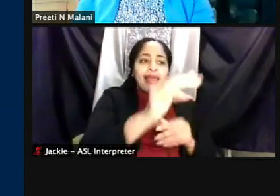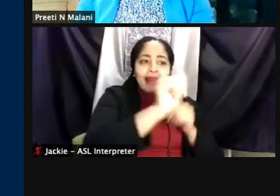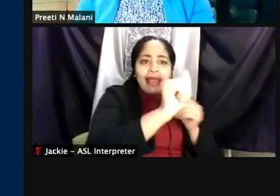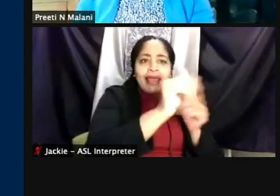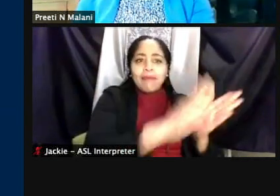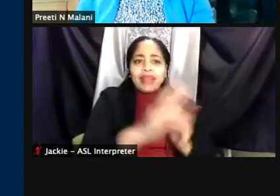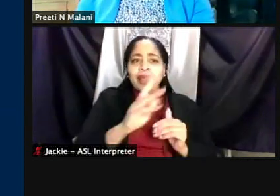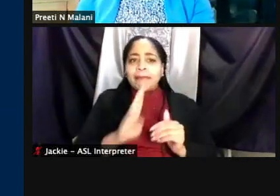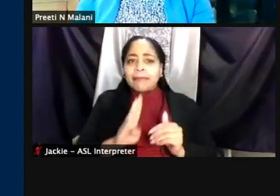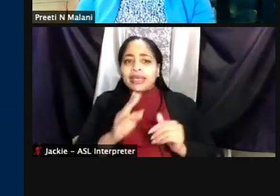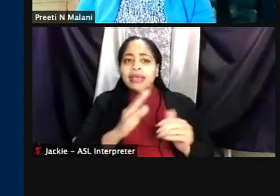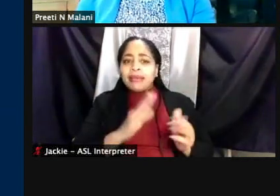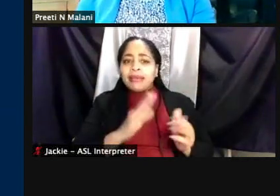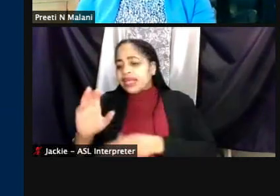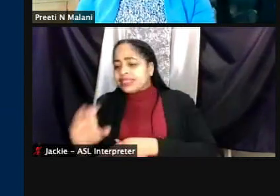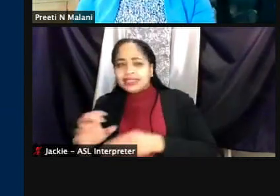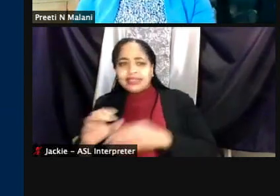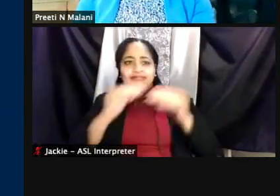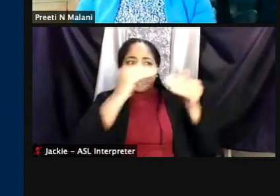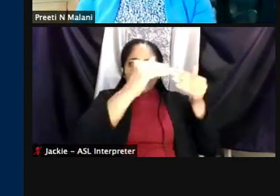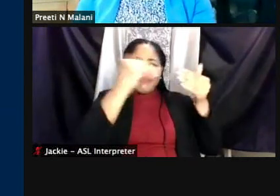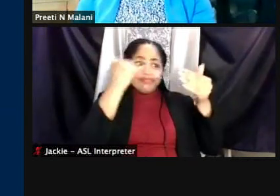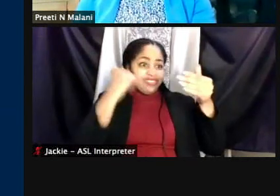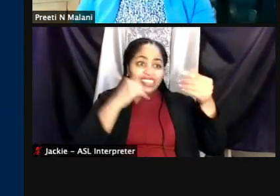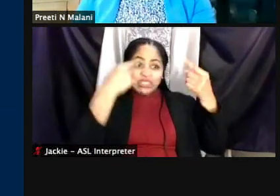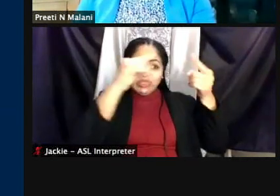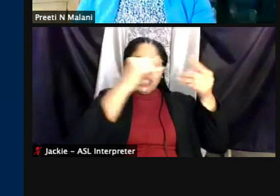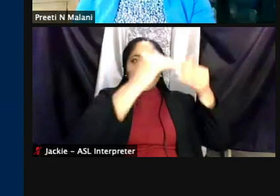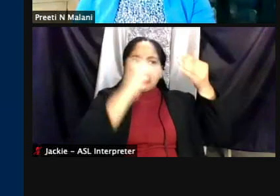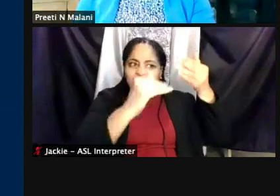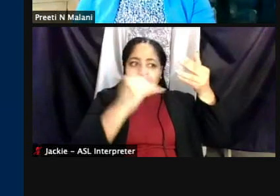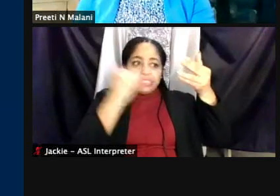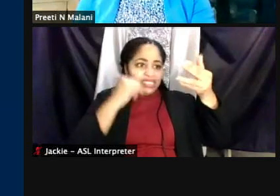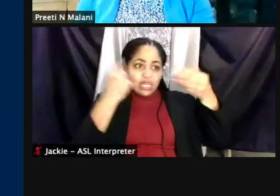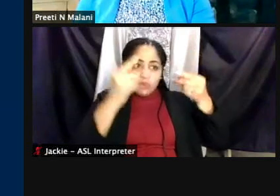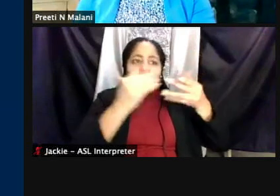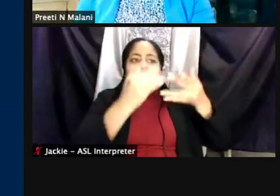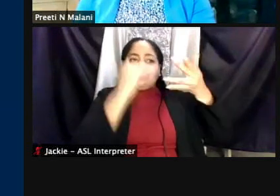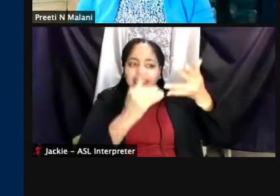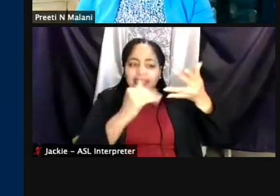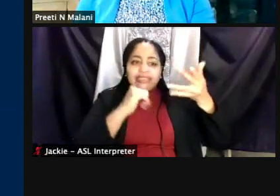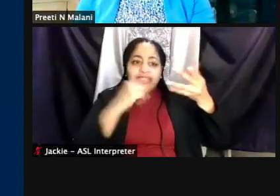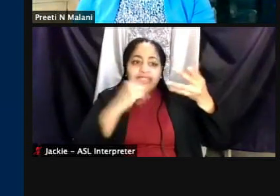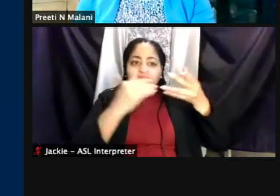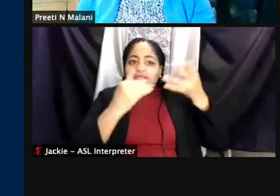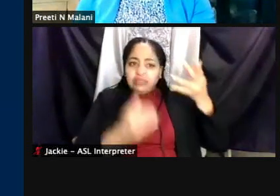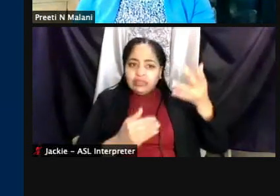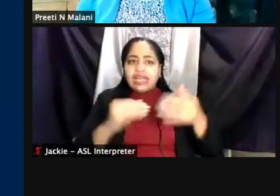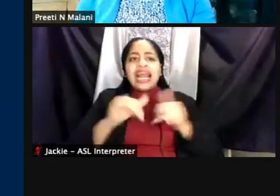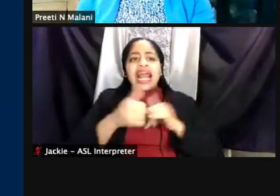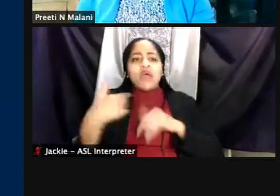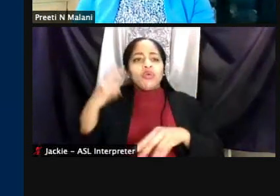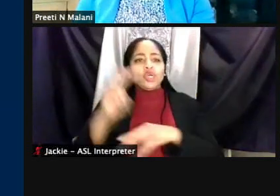how we might roll things out on possible circumstances. And one key consideration of course, is what percentage of our instructors,